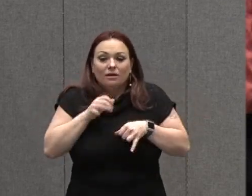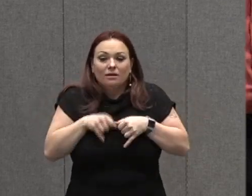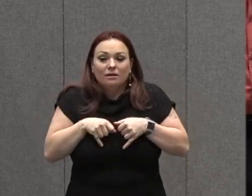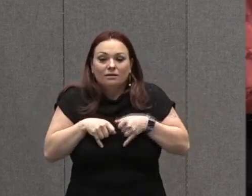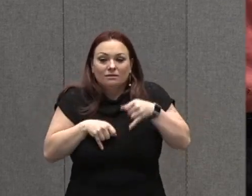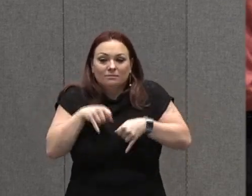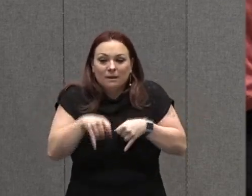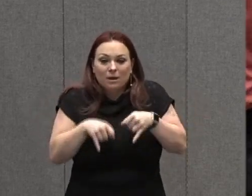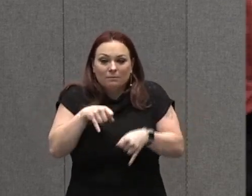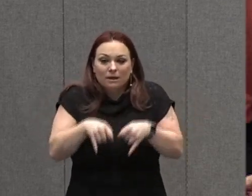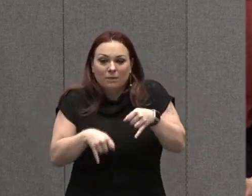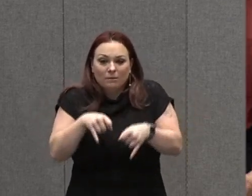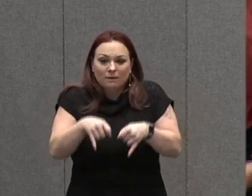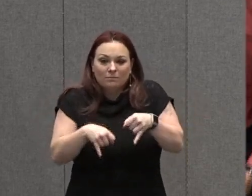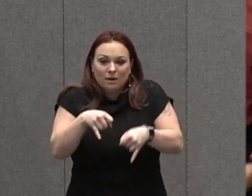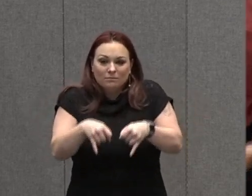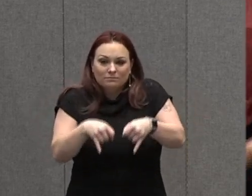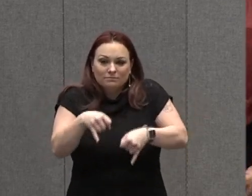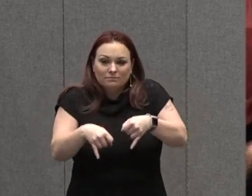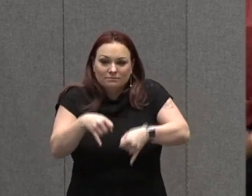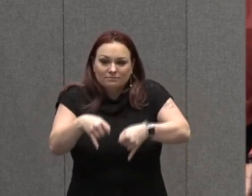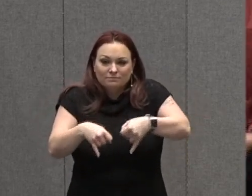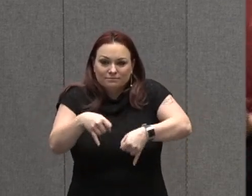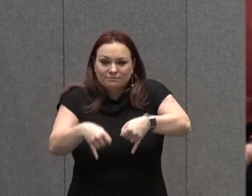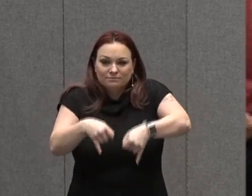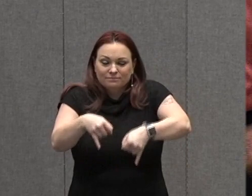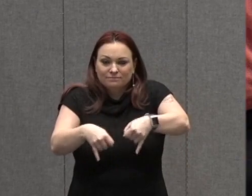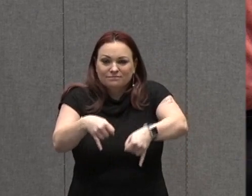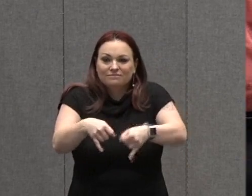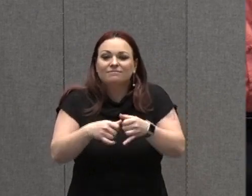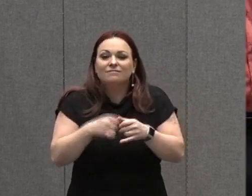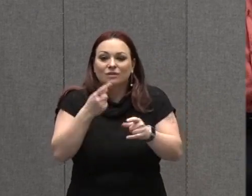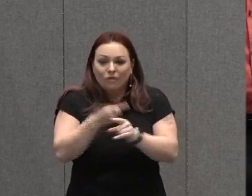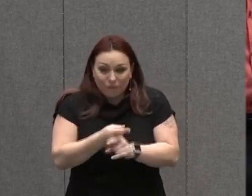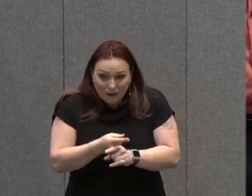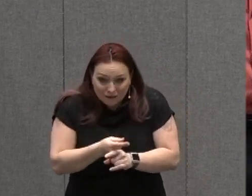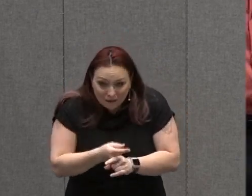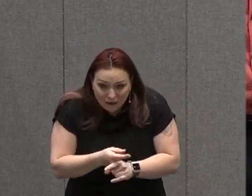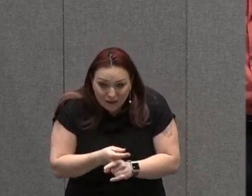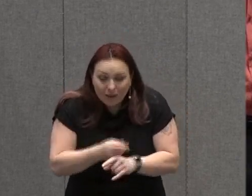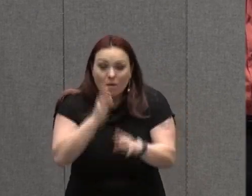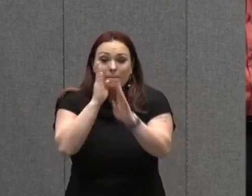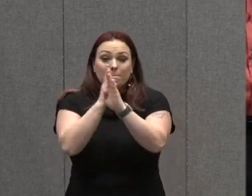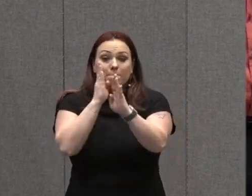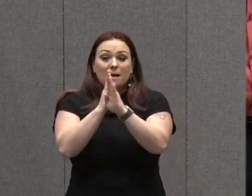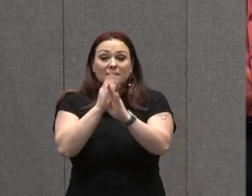bik bok bik bok bik bok A bus is coming, the lady starts to run